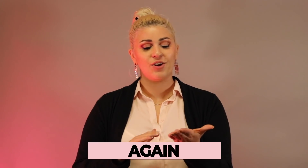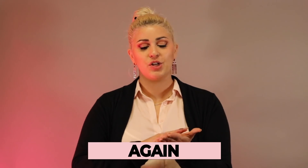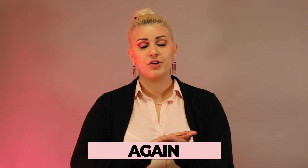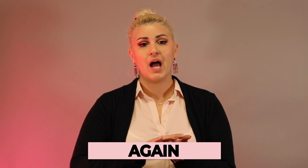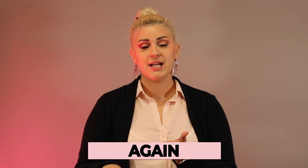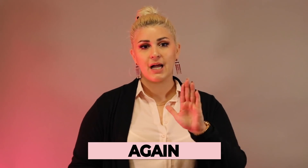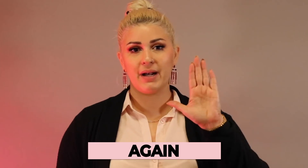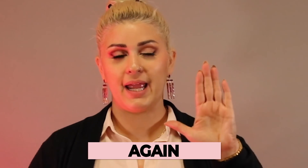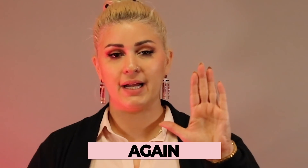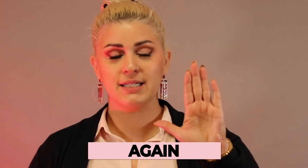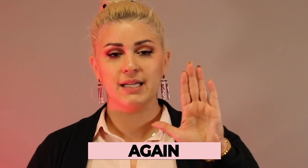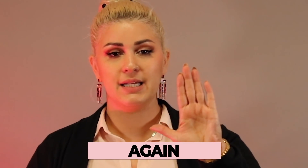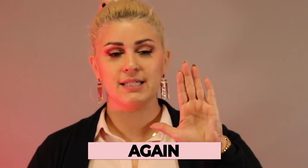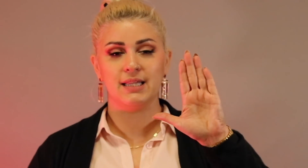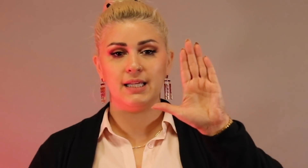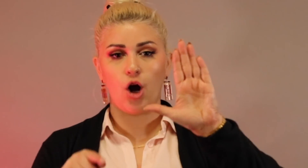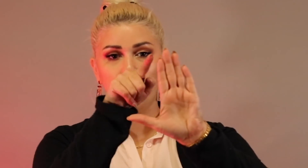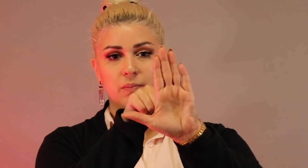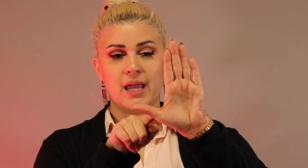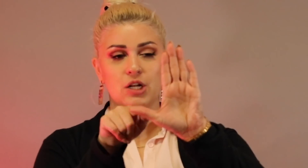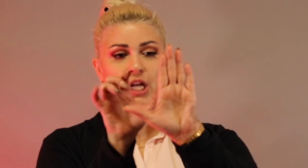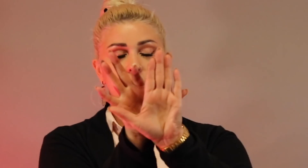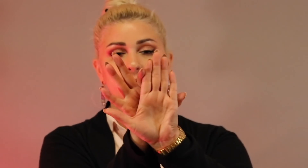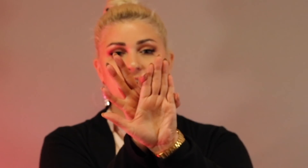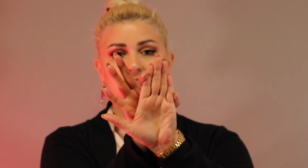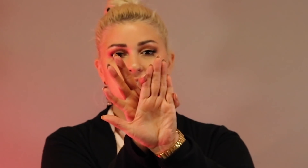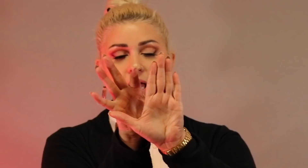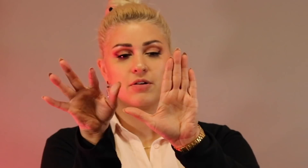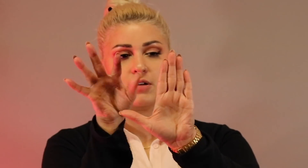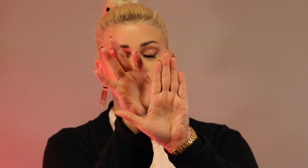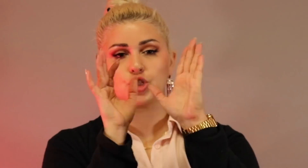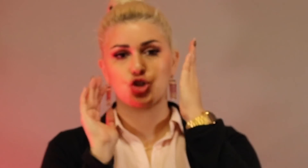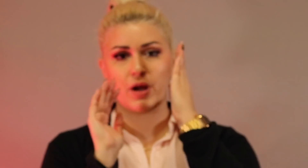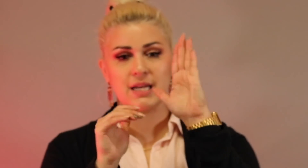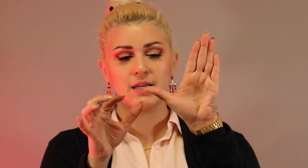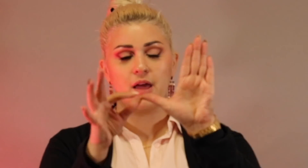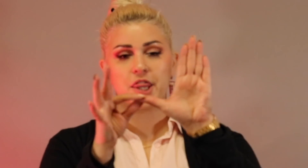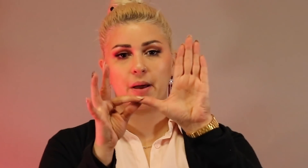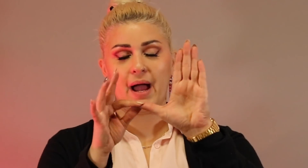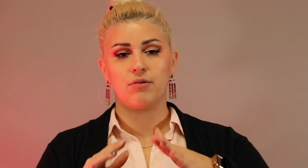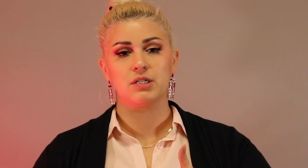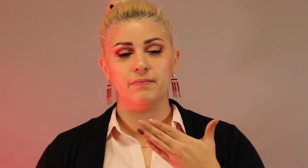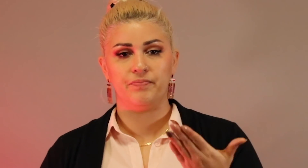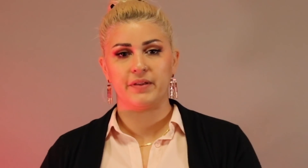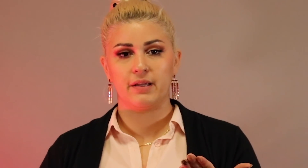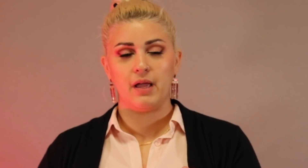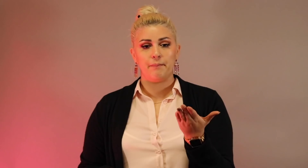So your non-dominant hand is in the open B hand shape, fingers together, straight, thumb out,